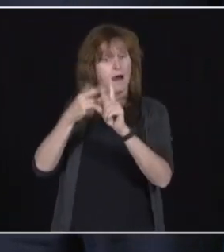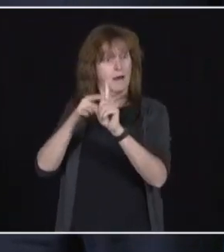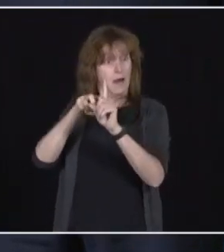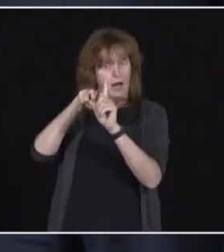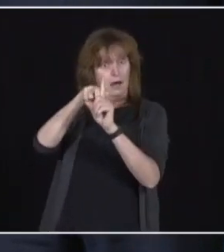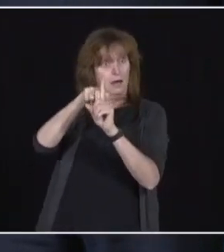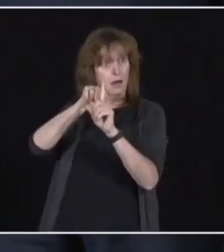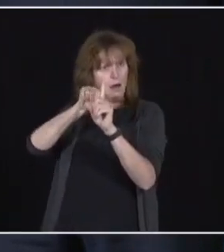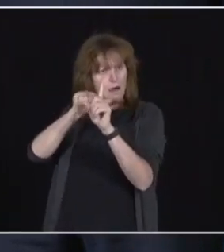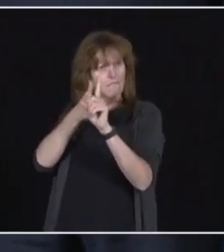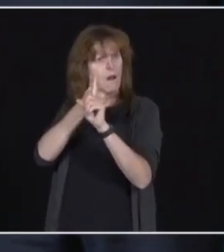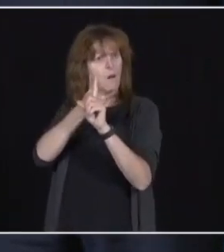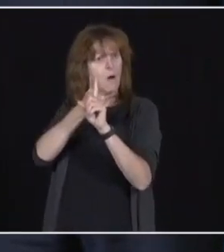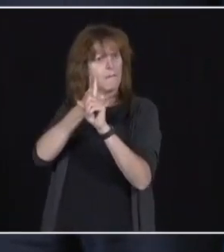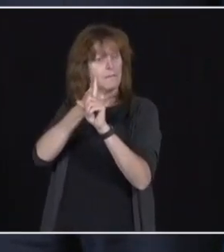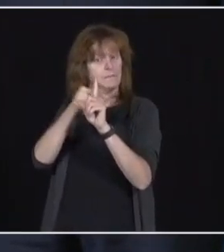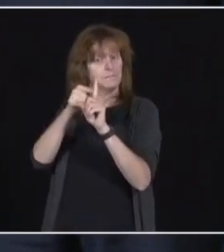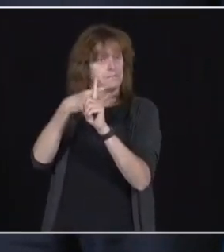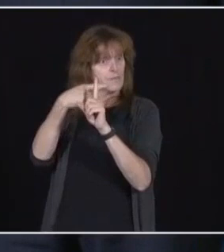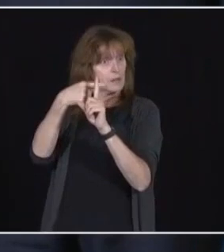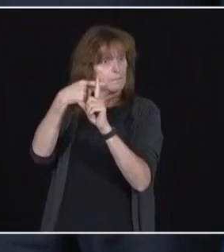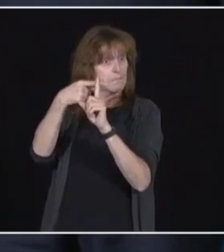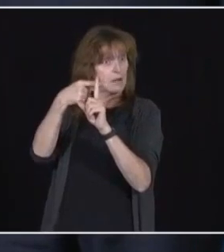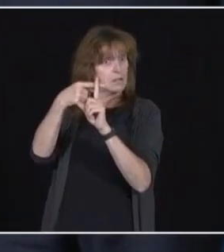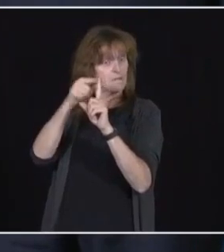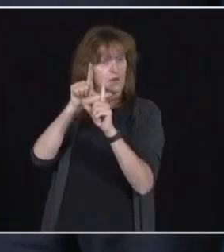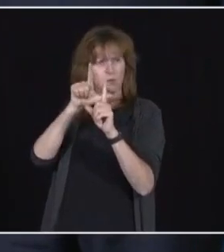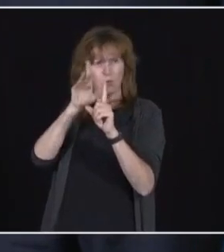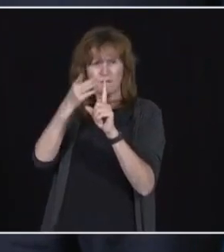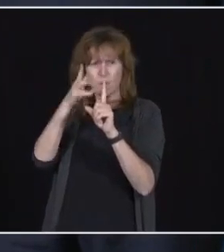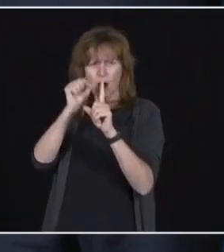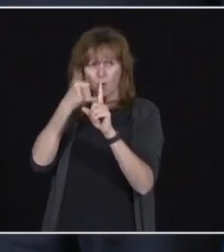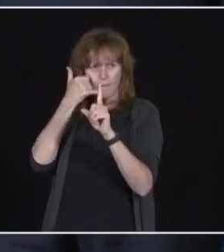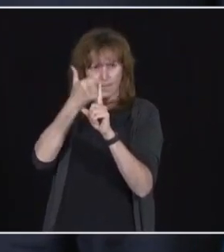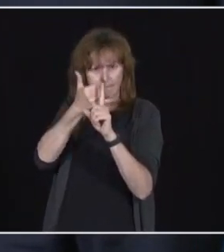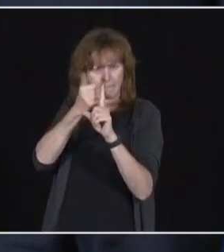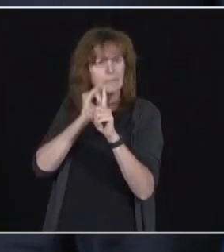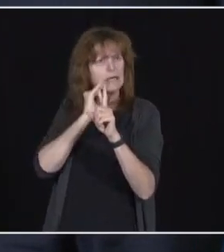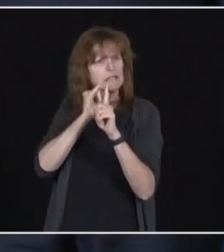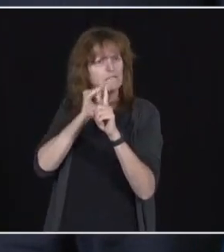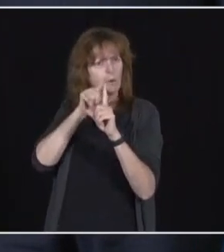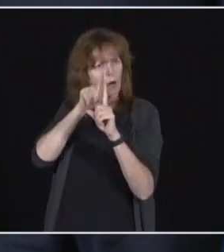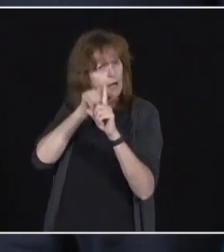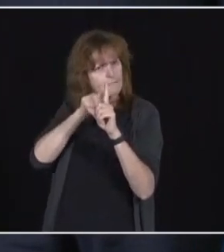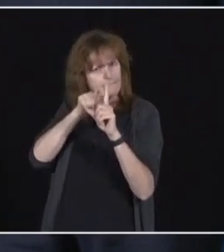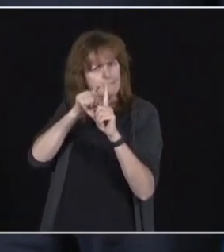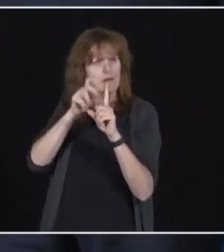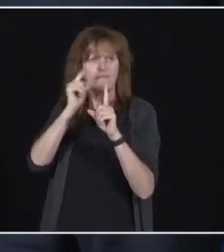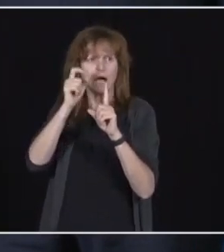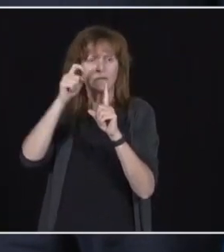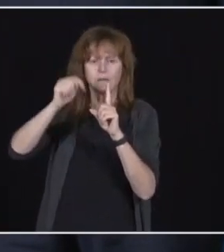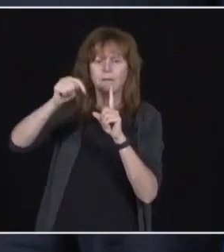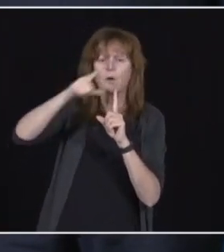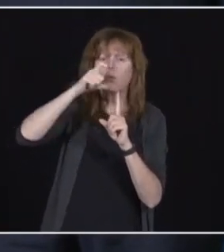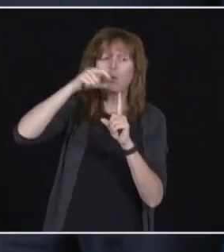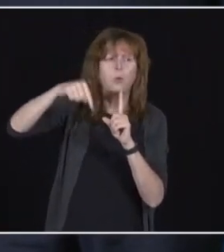insurance strategy is going to help us do that by ensuring that all new cases are reached within 24 hours and all close contacts are identified